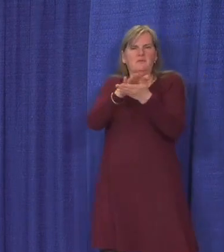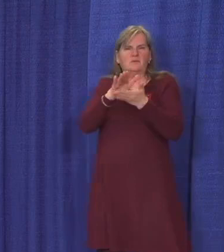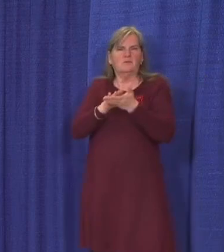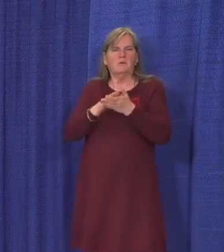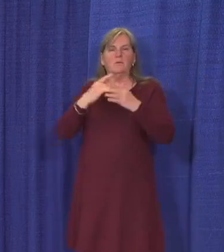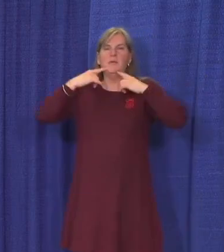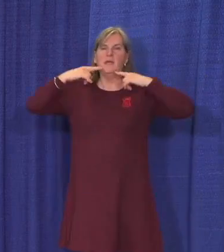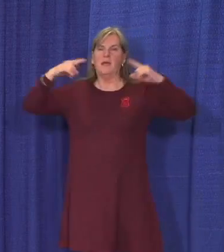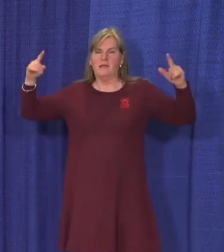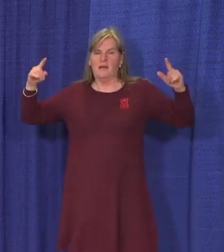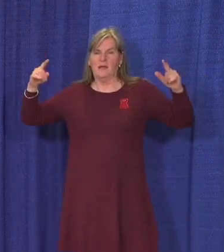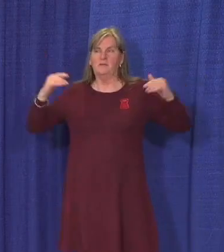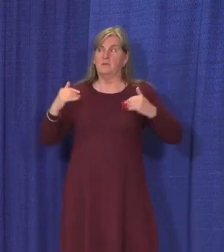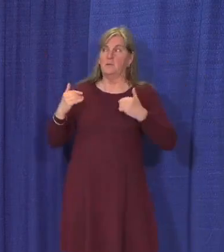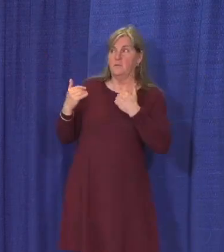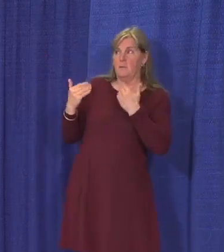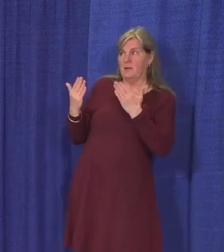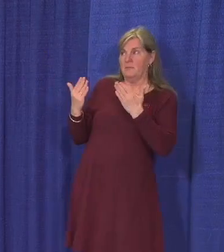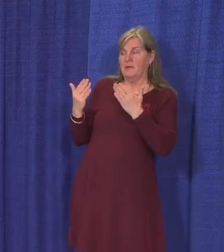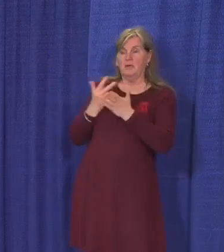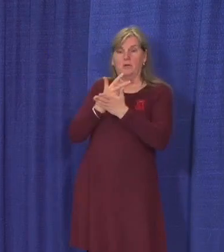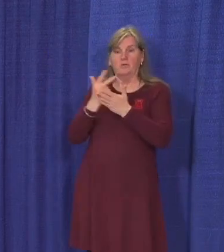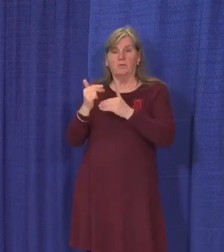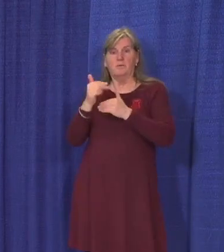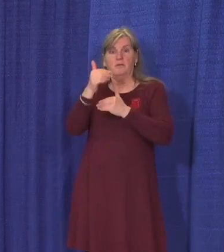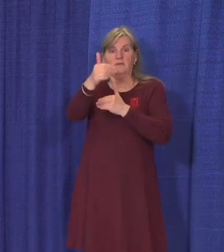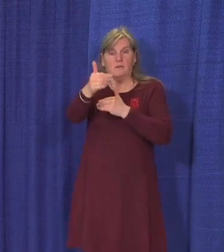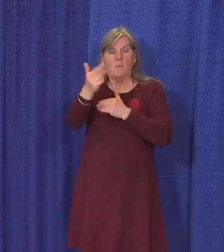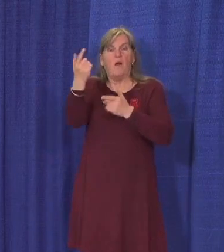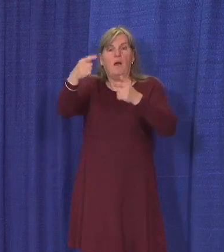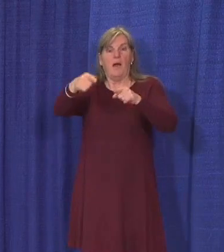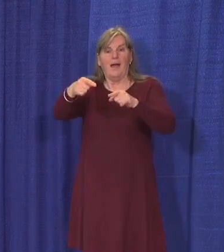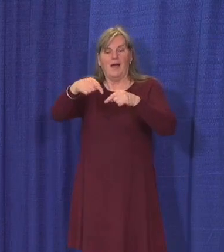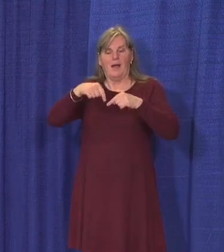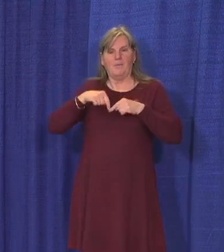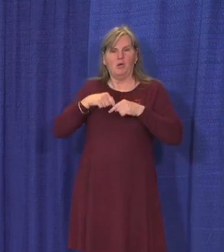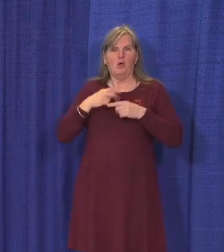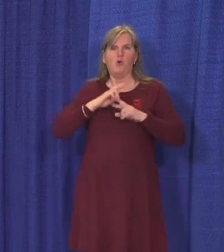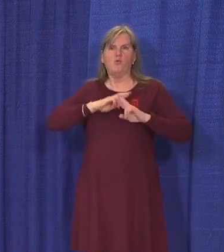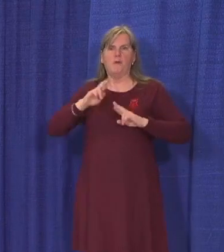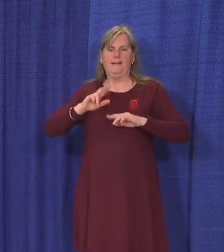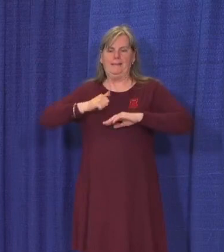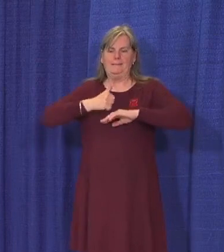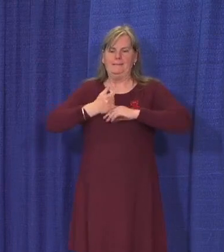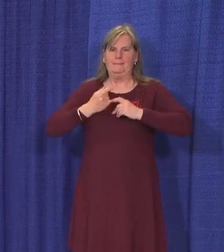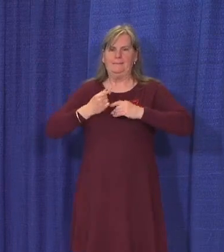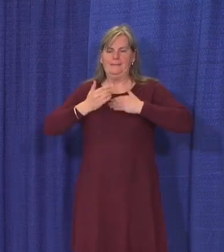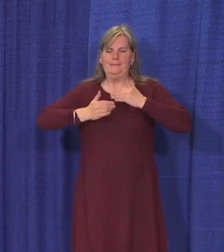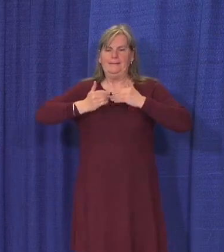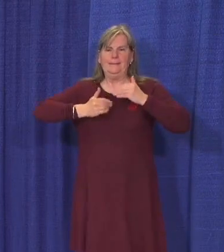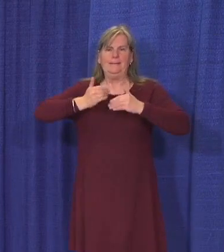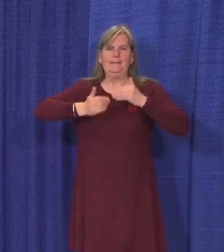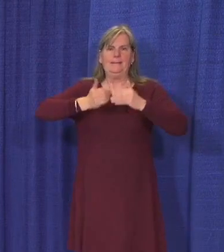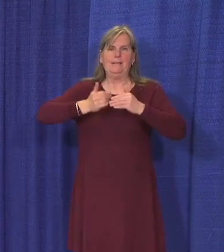out. We always have time then and we have a three week window where we now prepare based on the